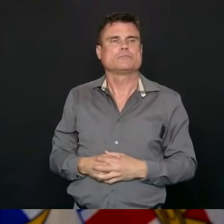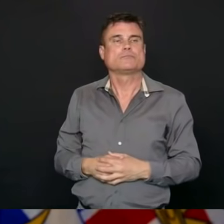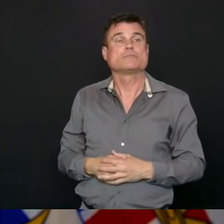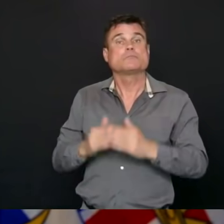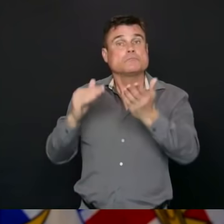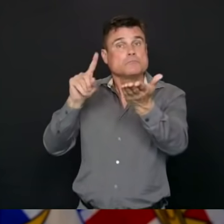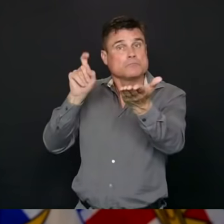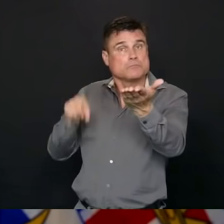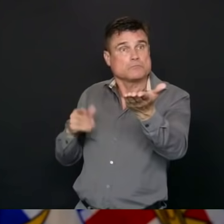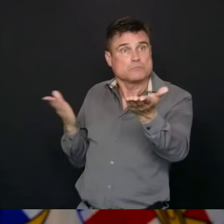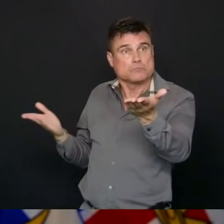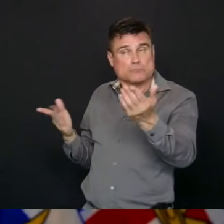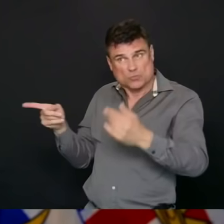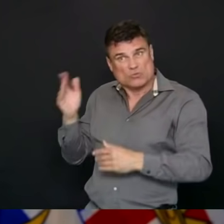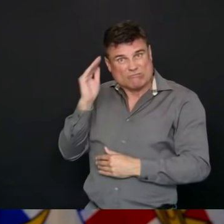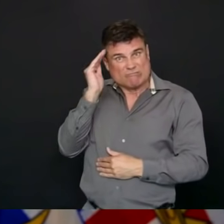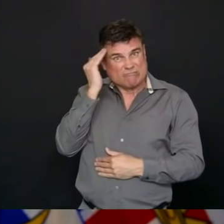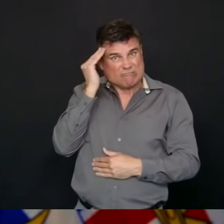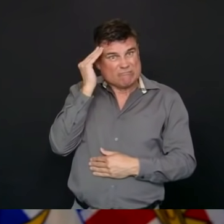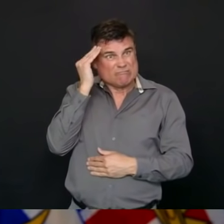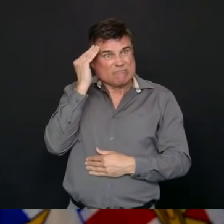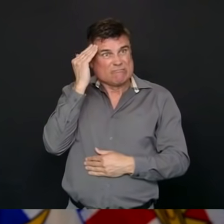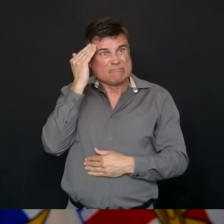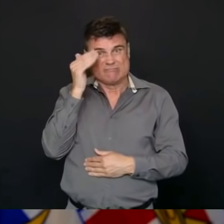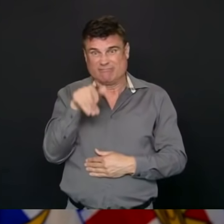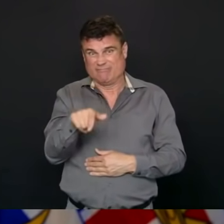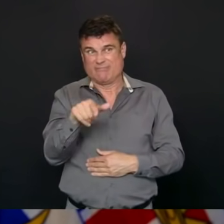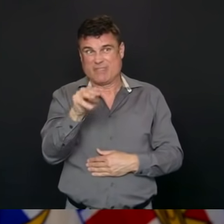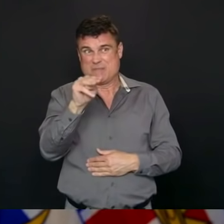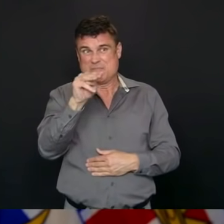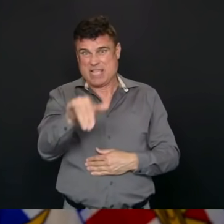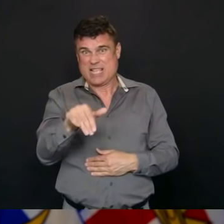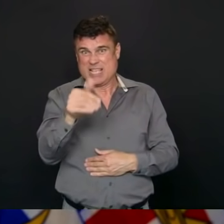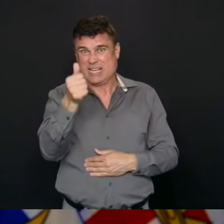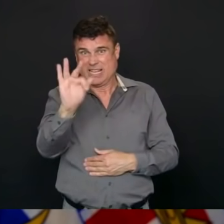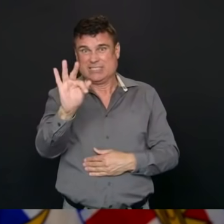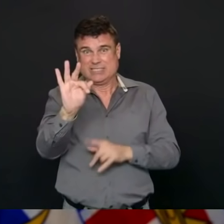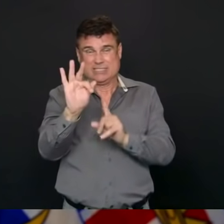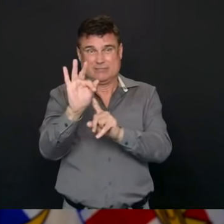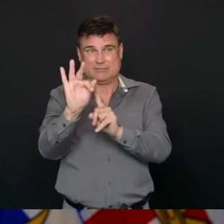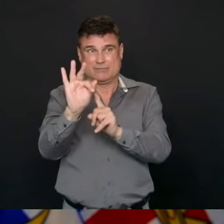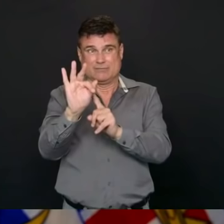that people will be out in full force come the 19th?